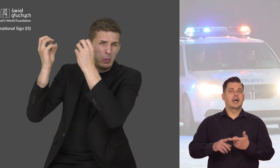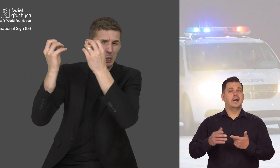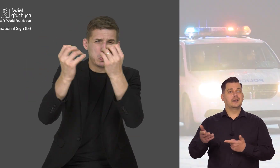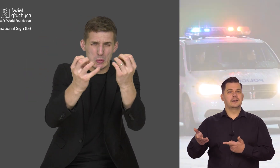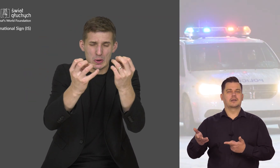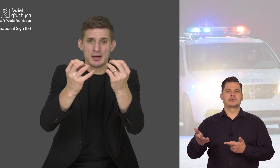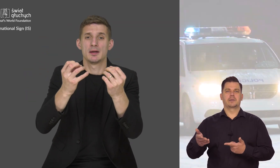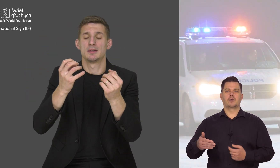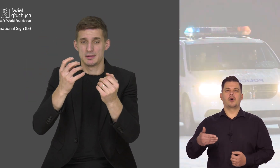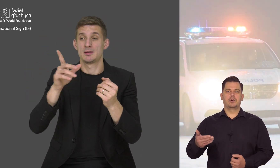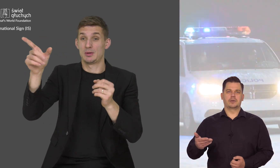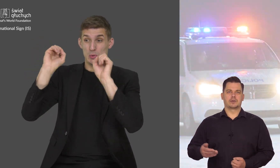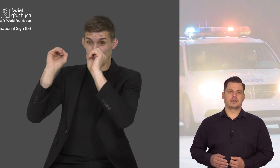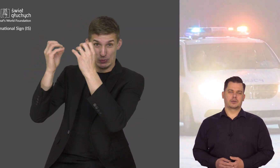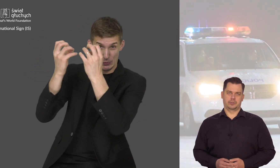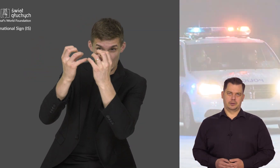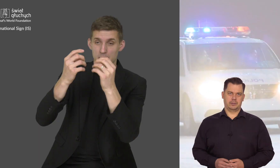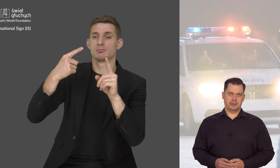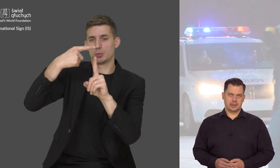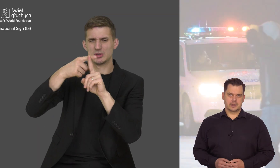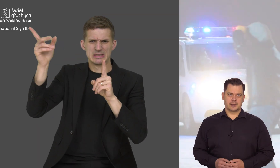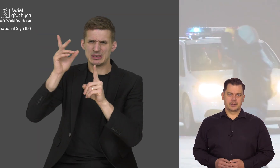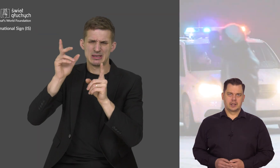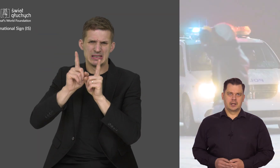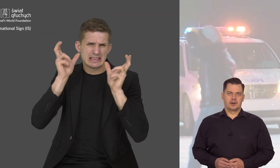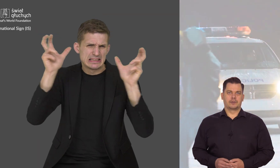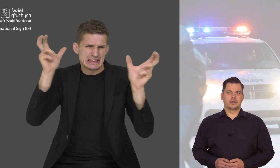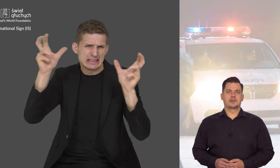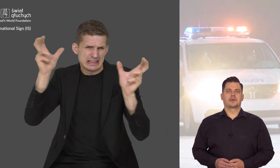these vehicles use both lights and sirens simultaneously,